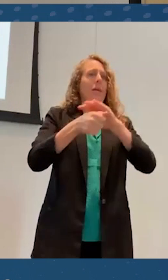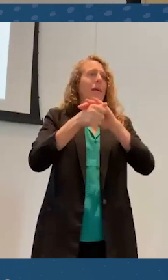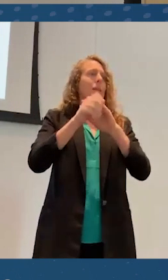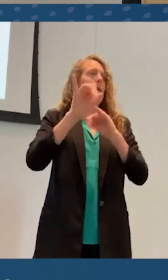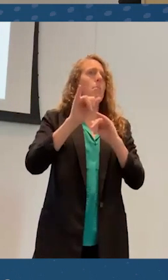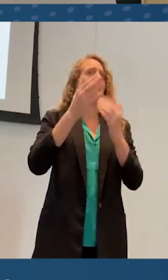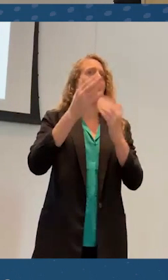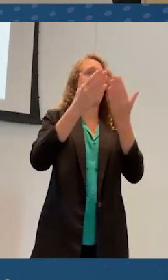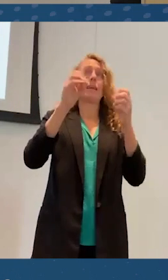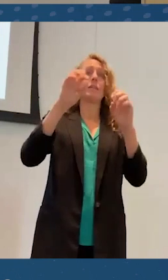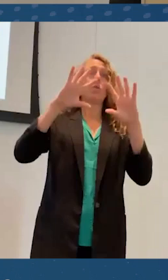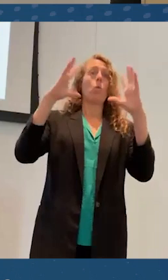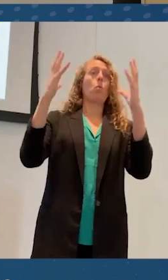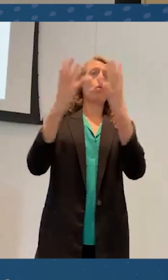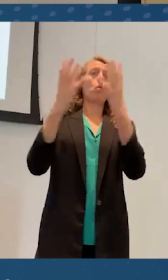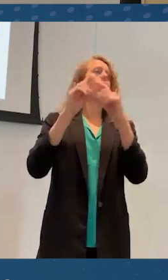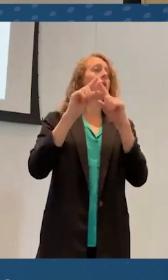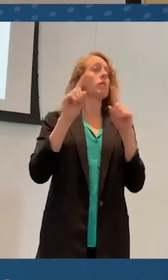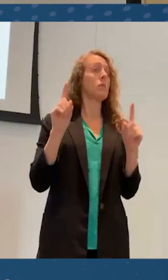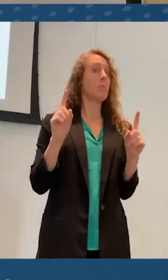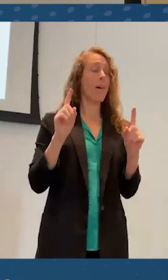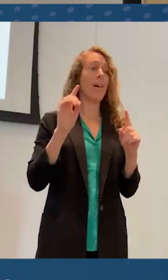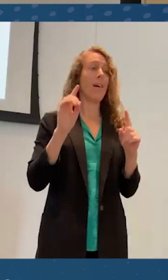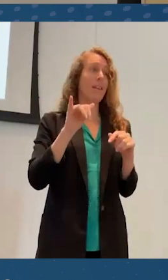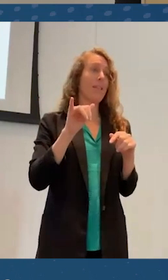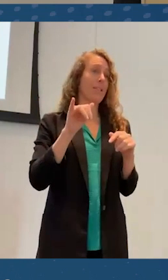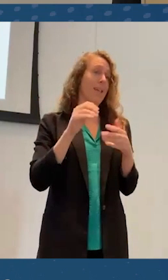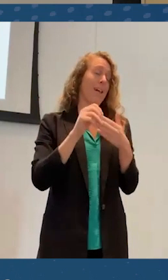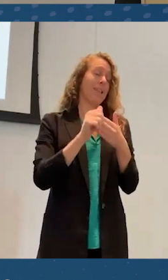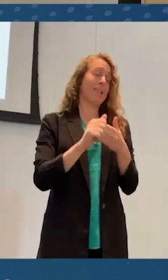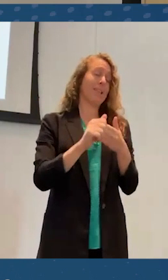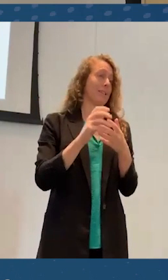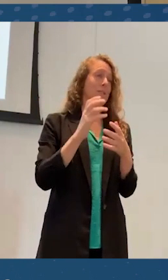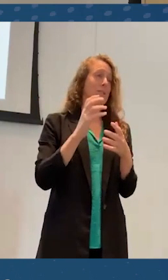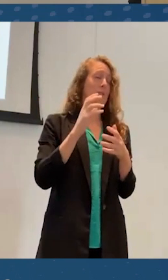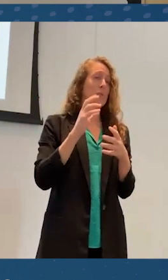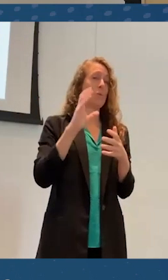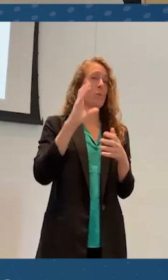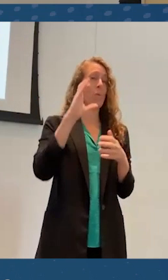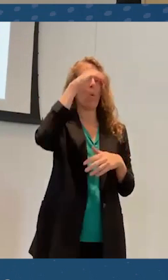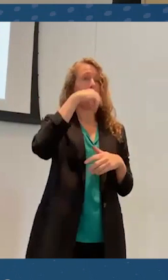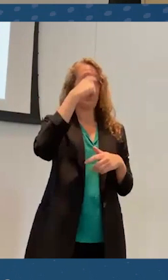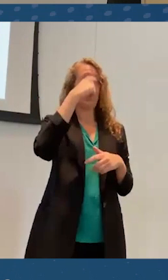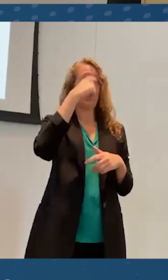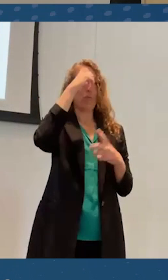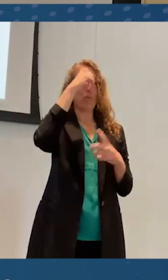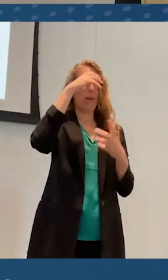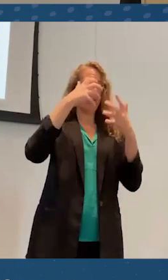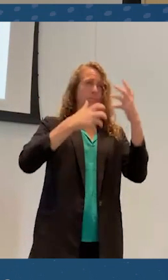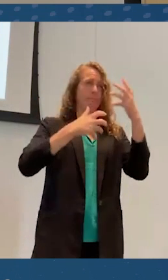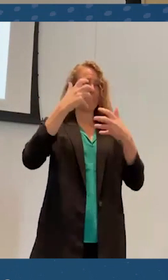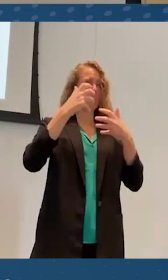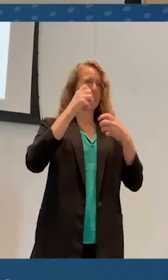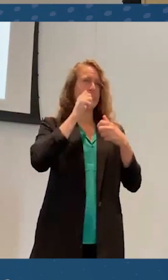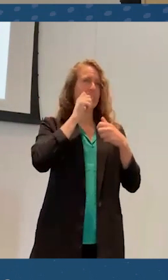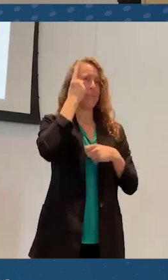But in practice, this leads to a weird mismatch in your brain. On the one hand, your eyes are telling you